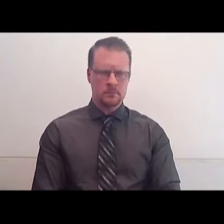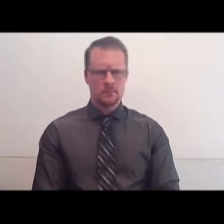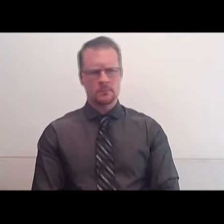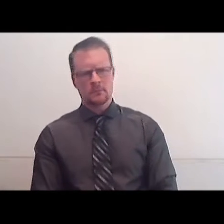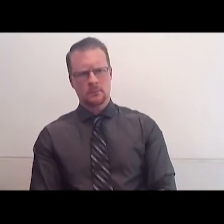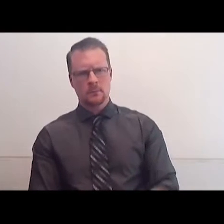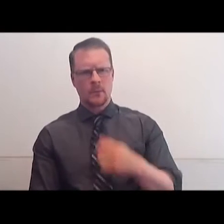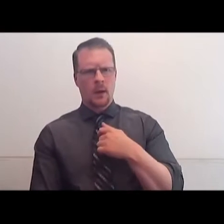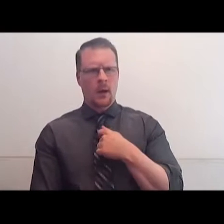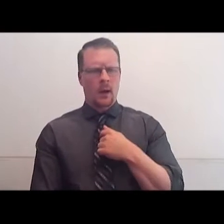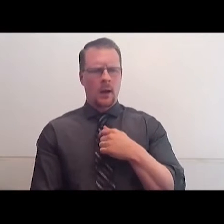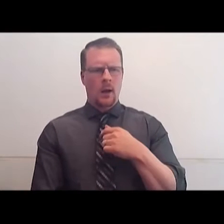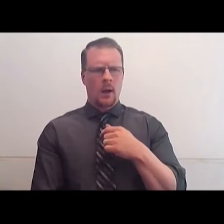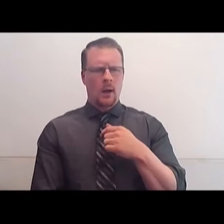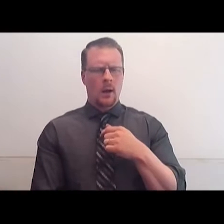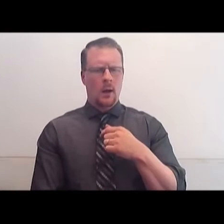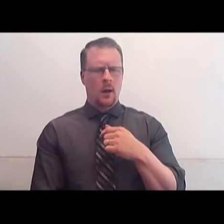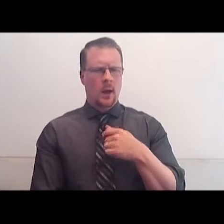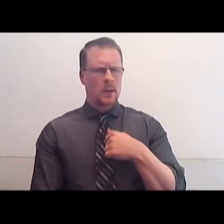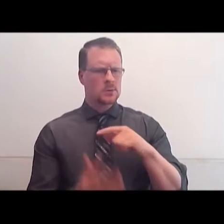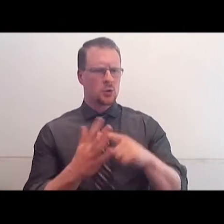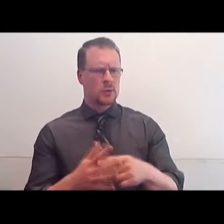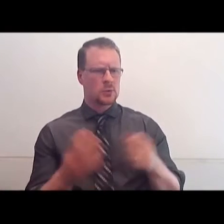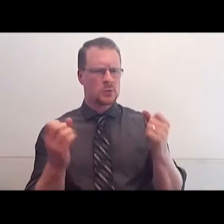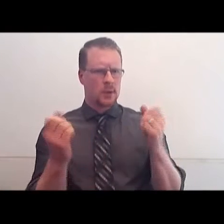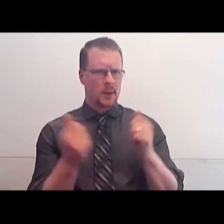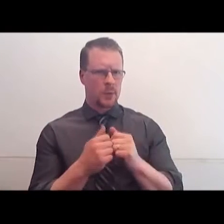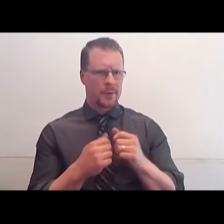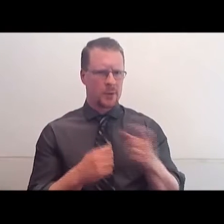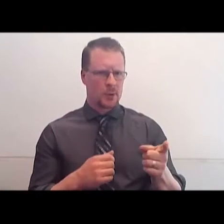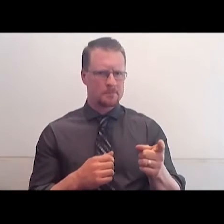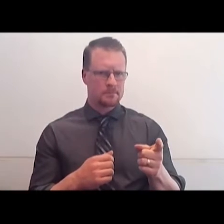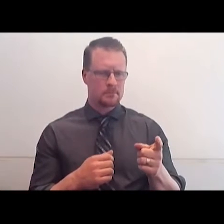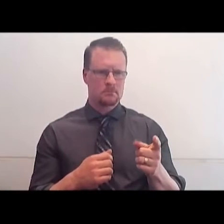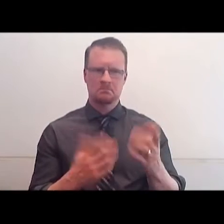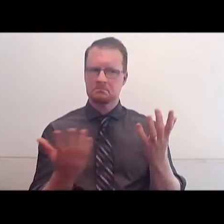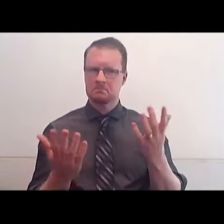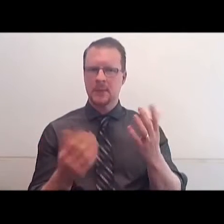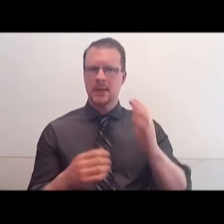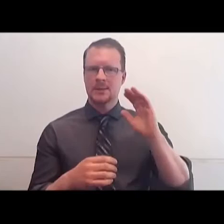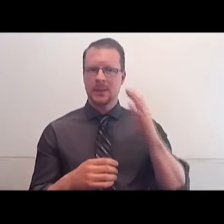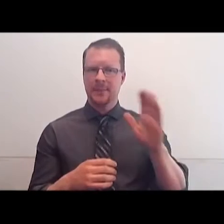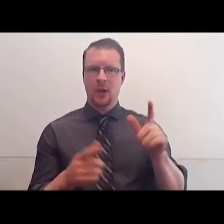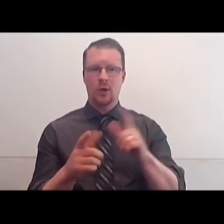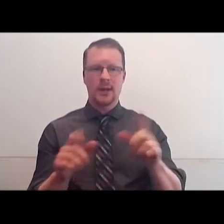So I went down to the emergency department and I met the patient. And I started to sign with them.